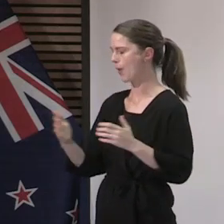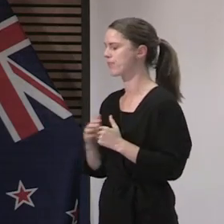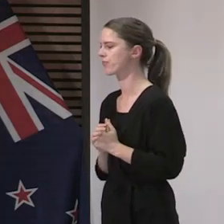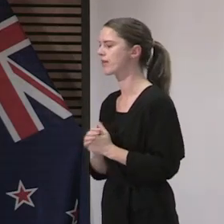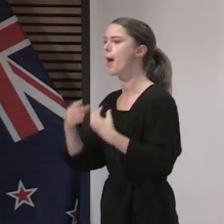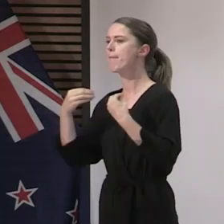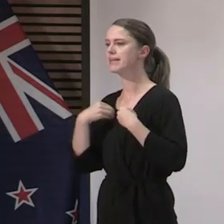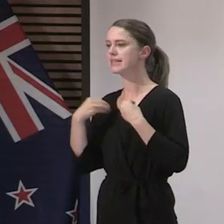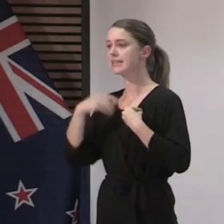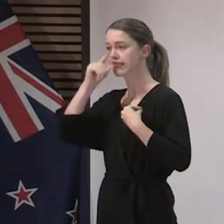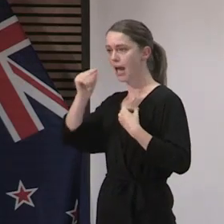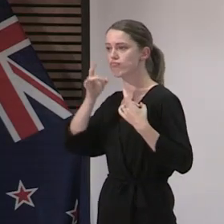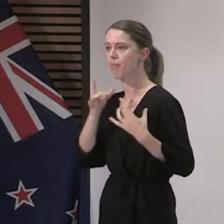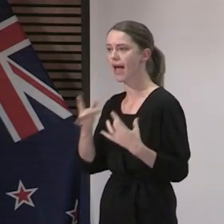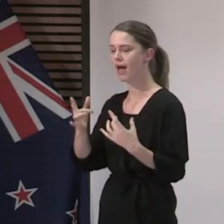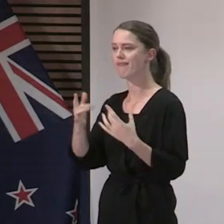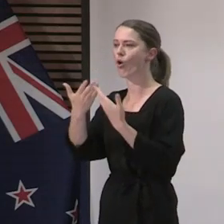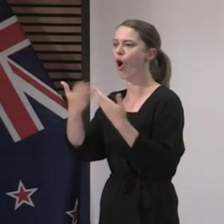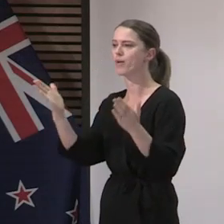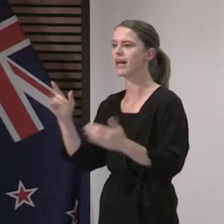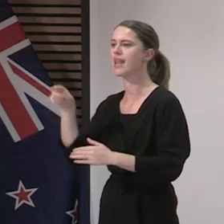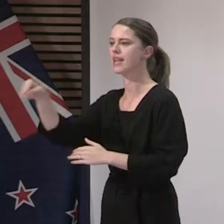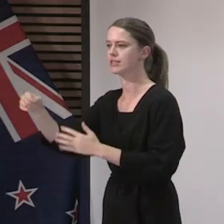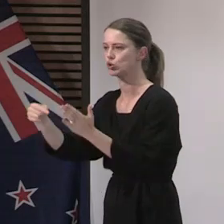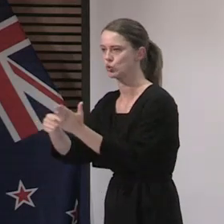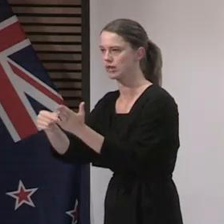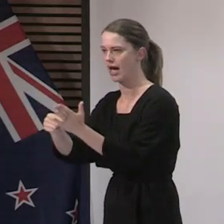to prepare on all fronts. This